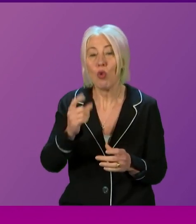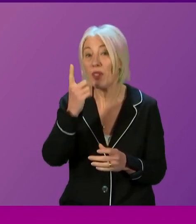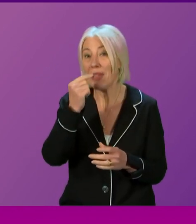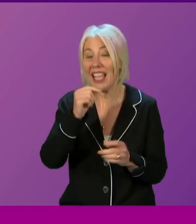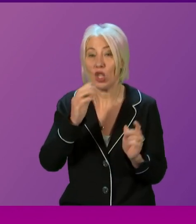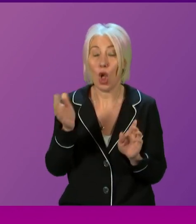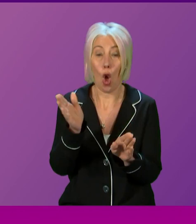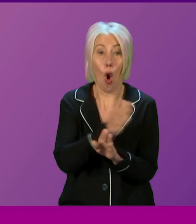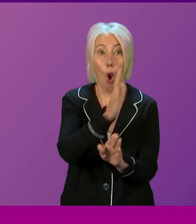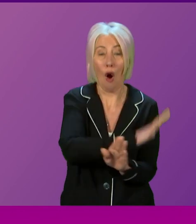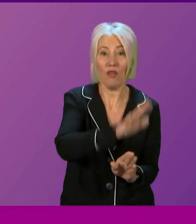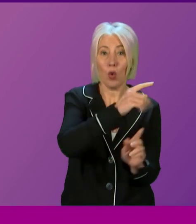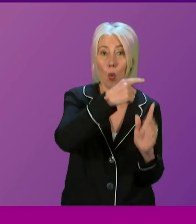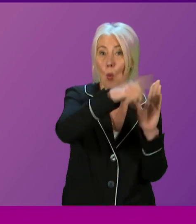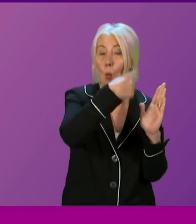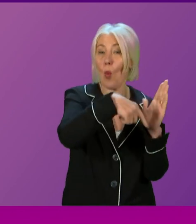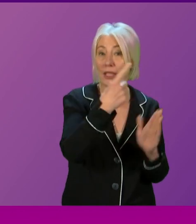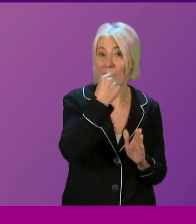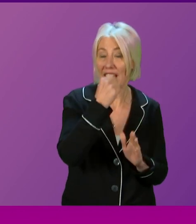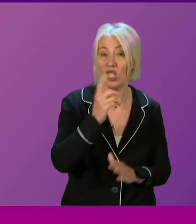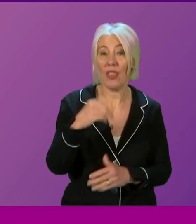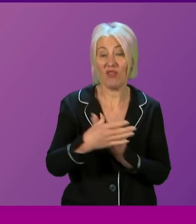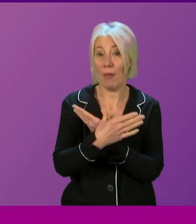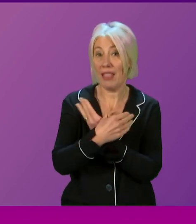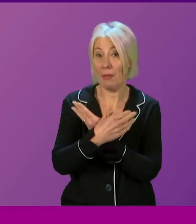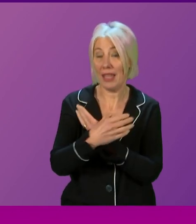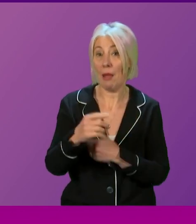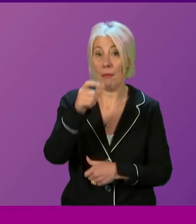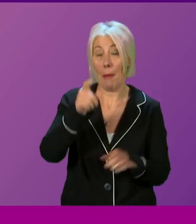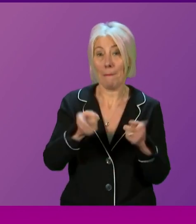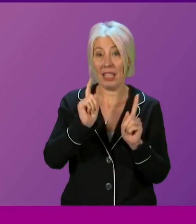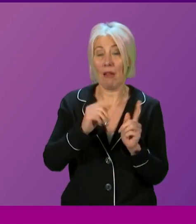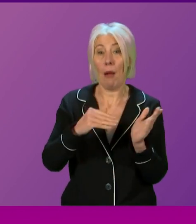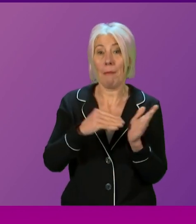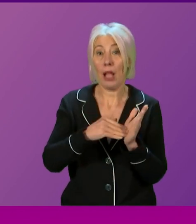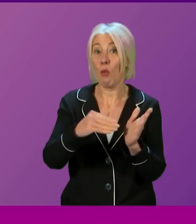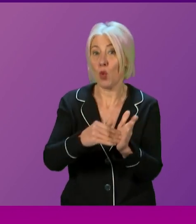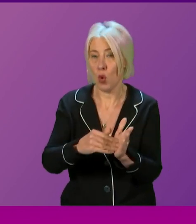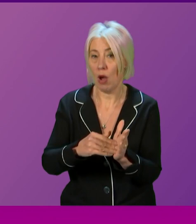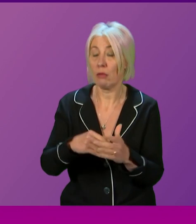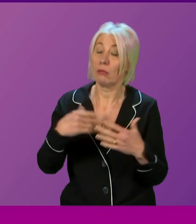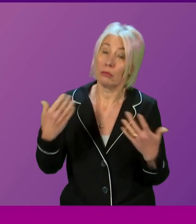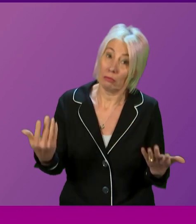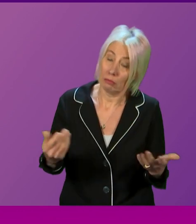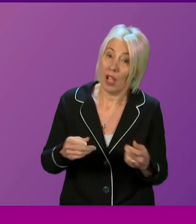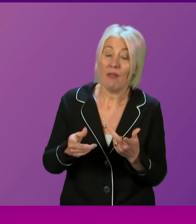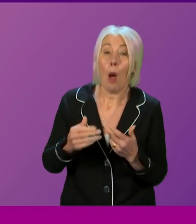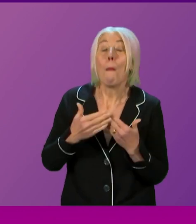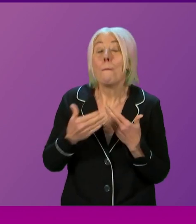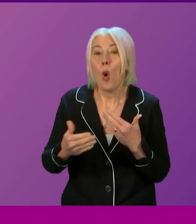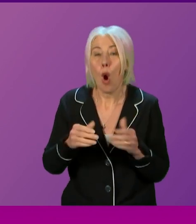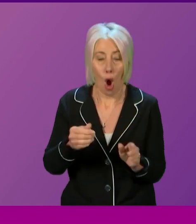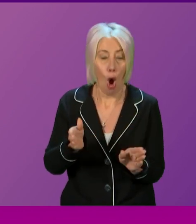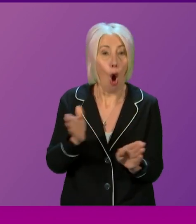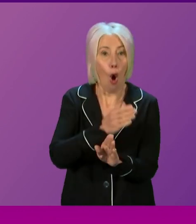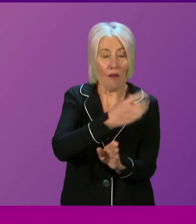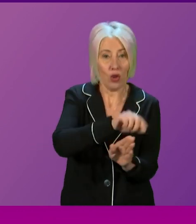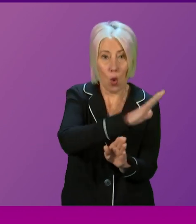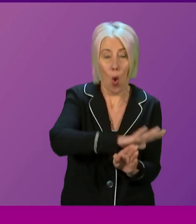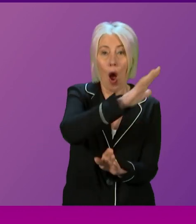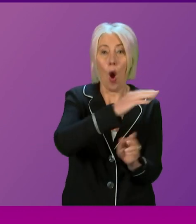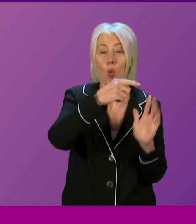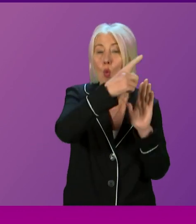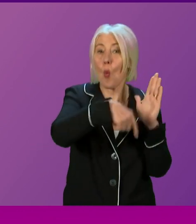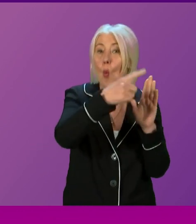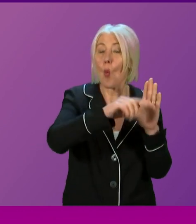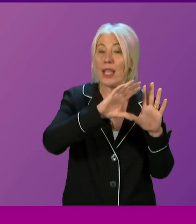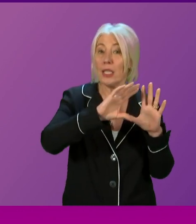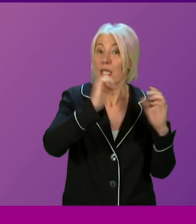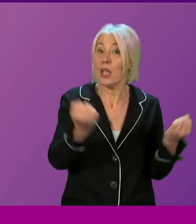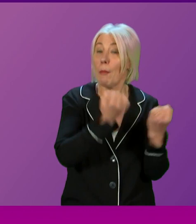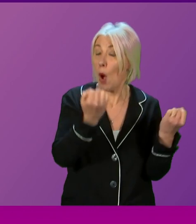“We have more offshore wind power than the rest of the world combined”.